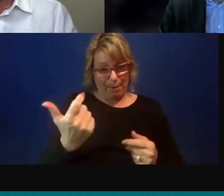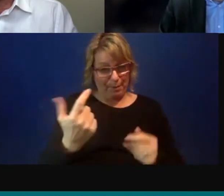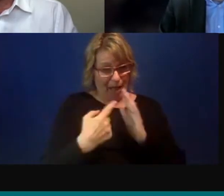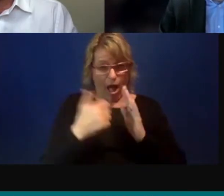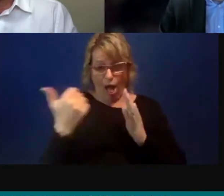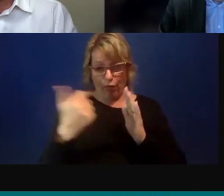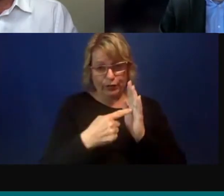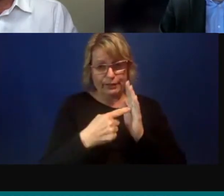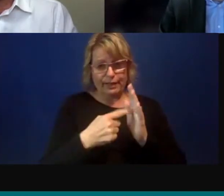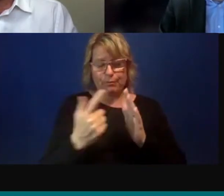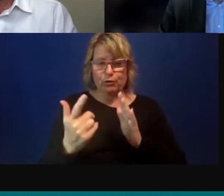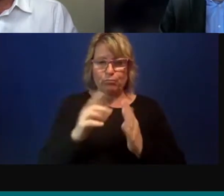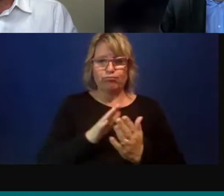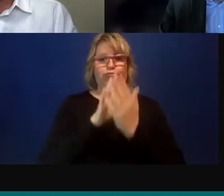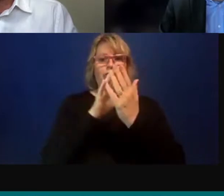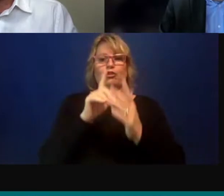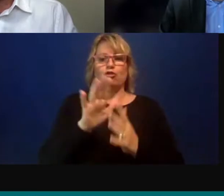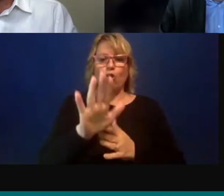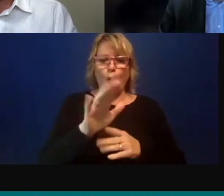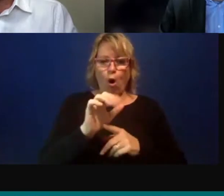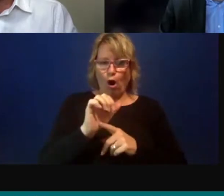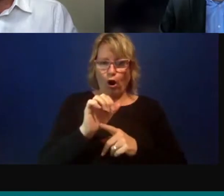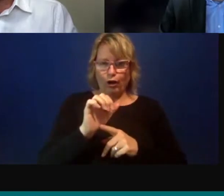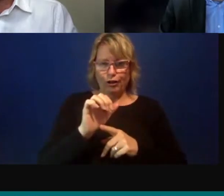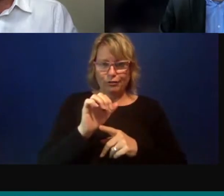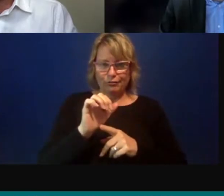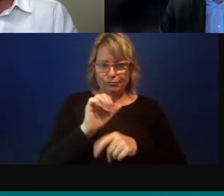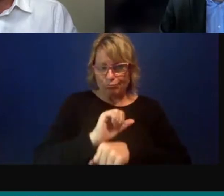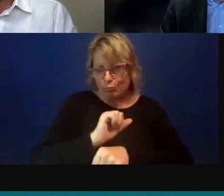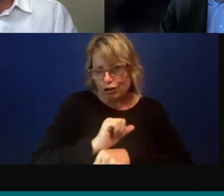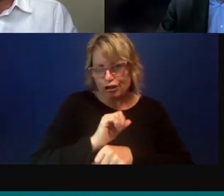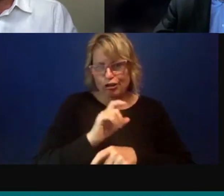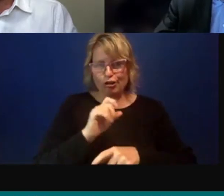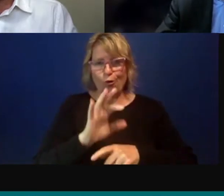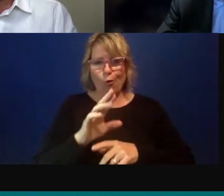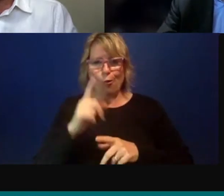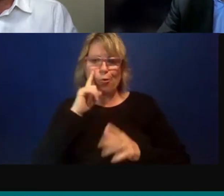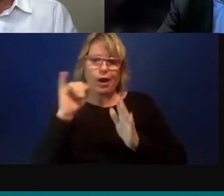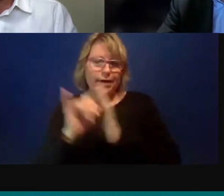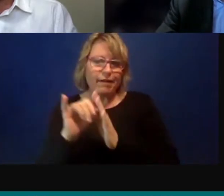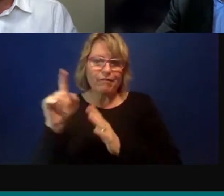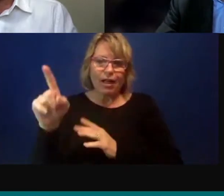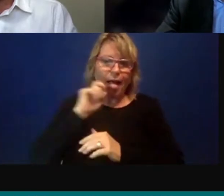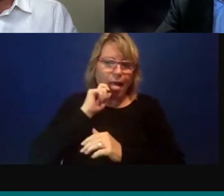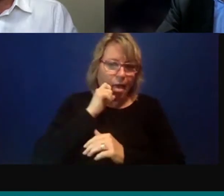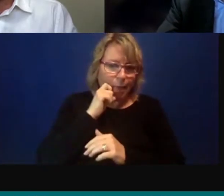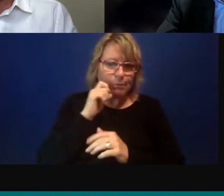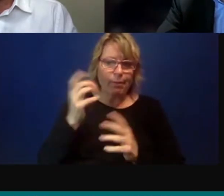either in your practice or through what you've identified at Apple, where there are some pretty